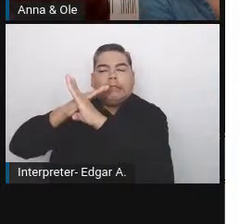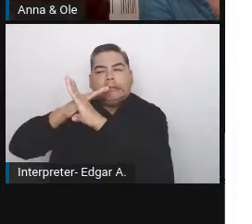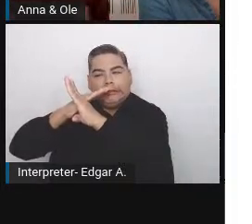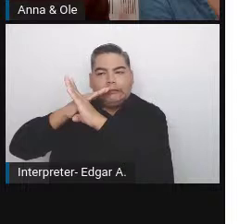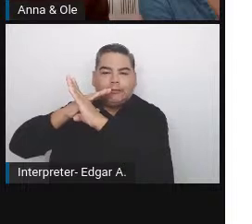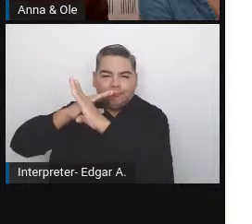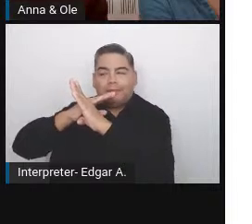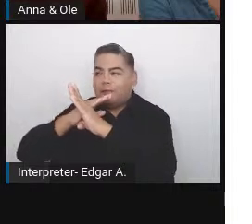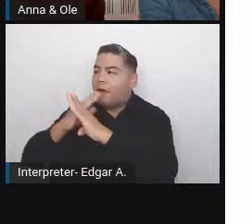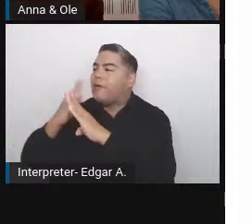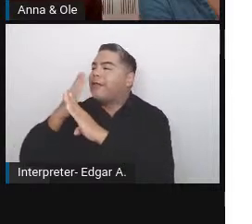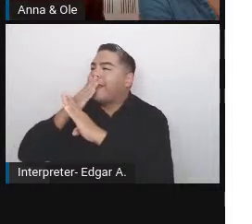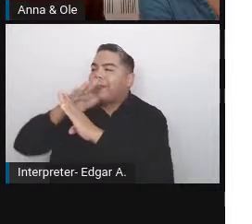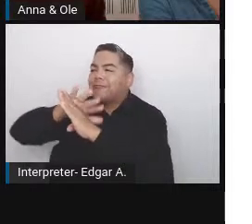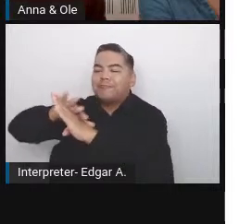It broke our